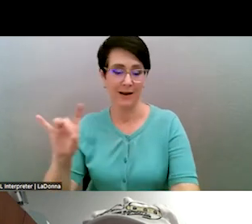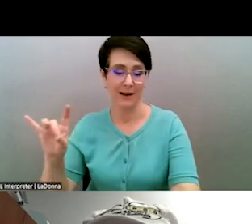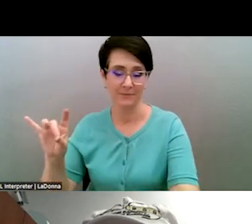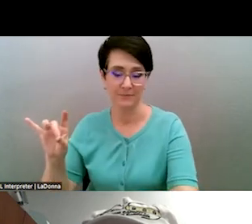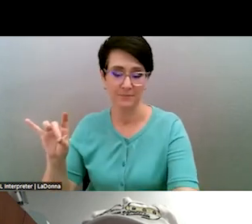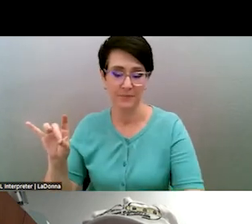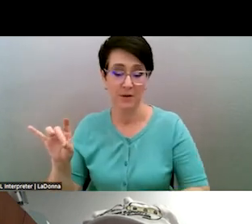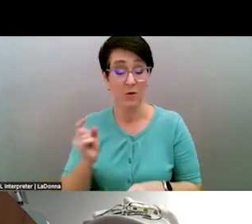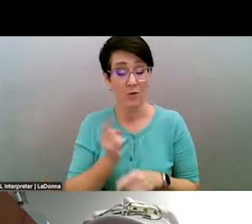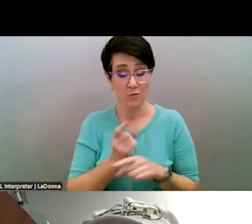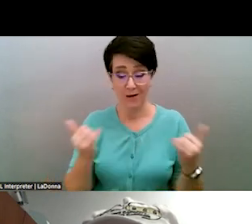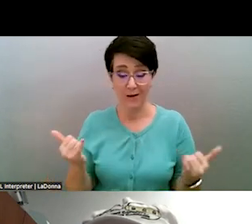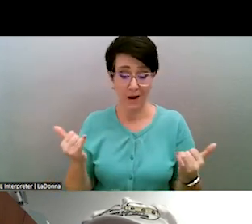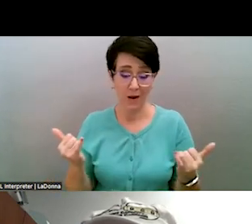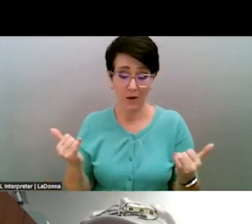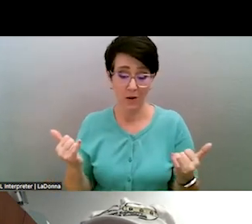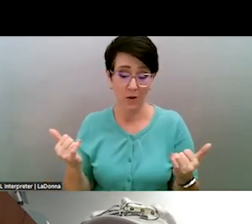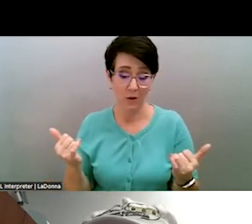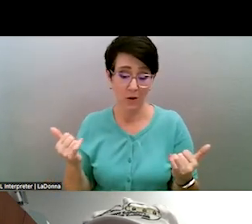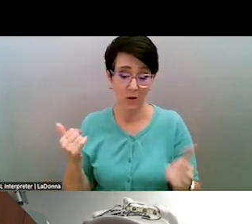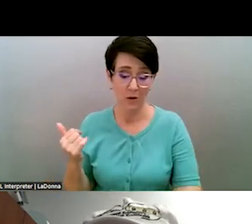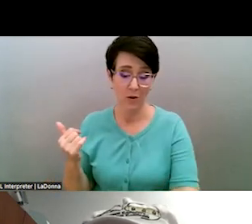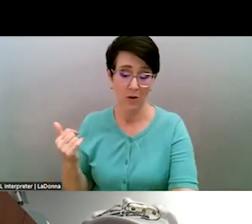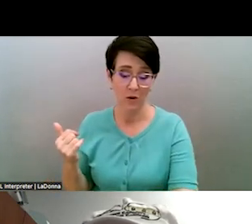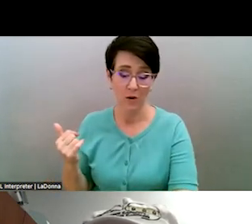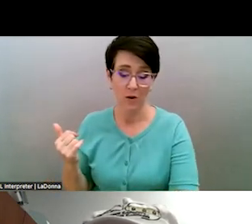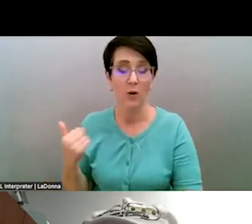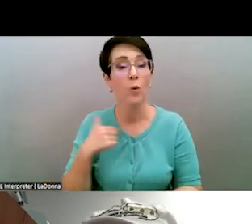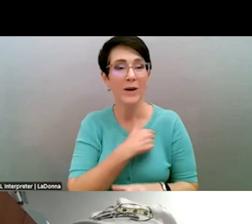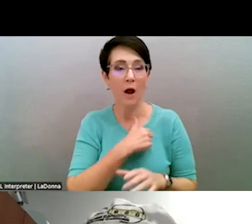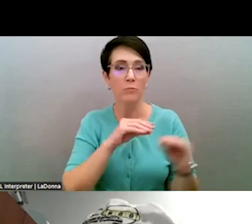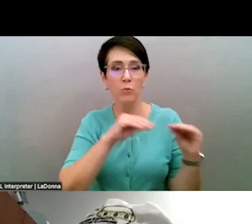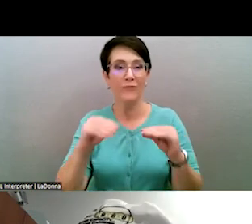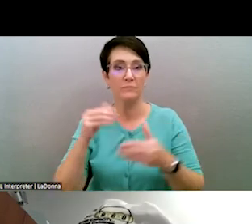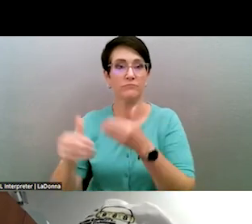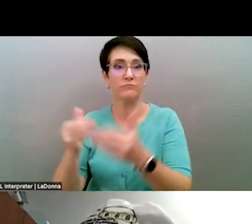RIGHT NOW WE ARE JUST, MOVING AS QUICKLY AS WE CAN. THE IN VAINTORY, DEMAND FOR INVENTORY.